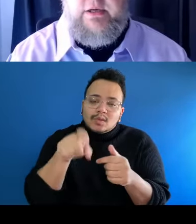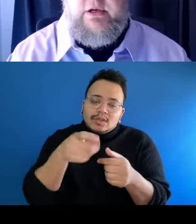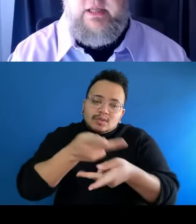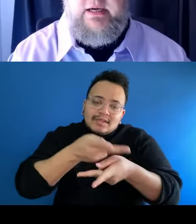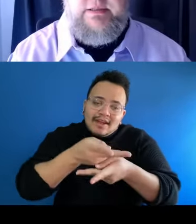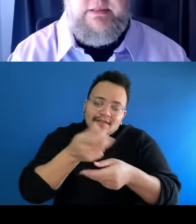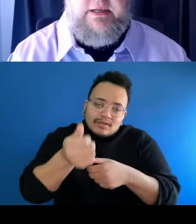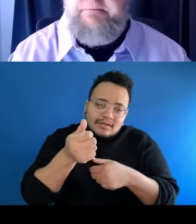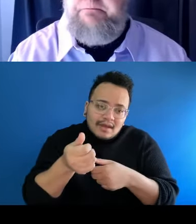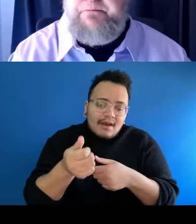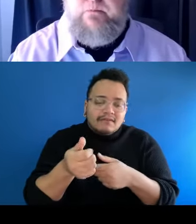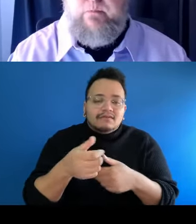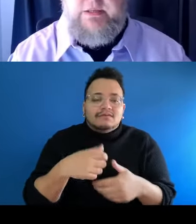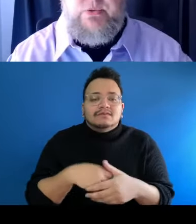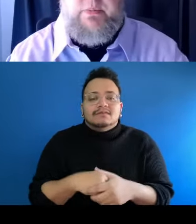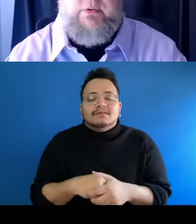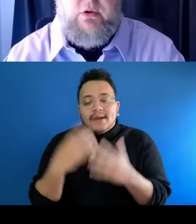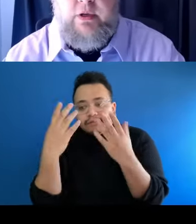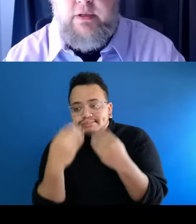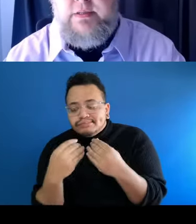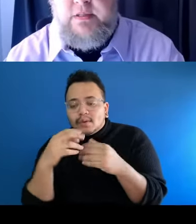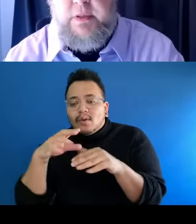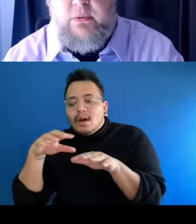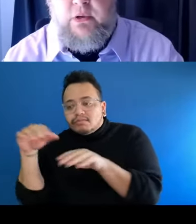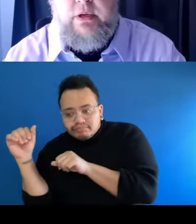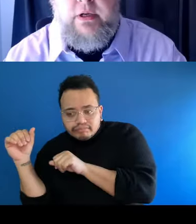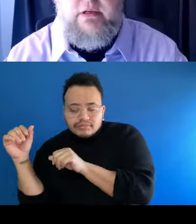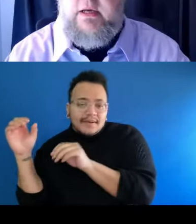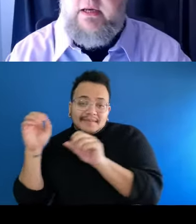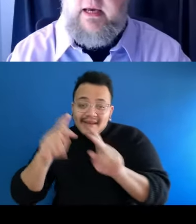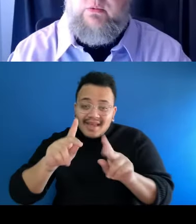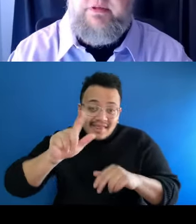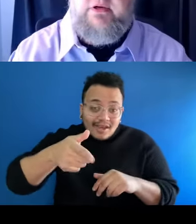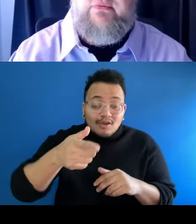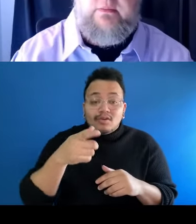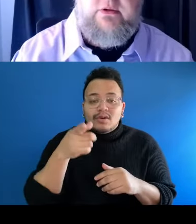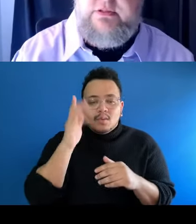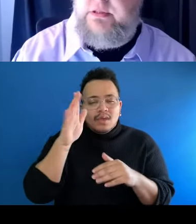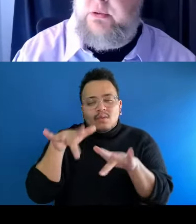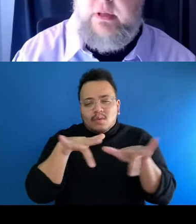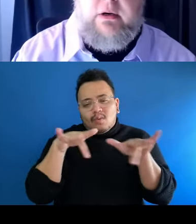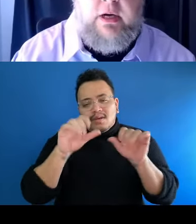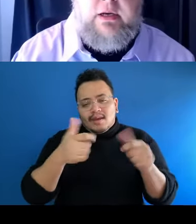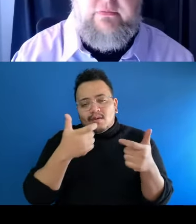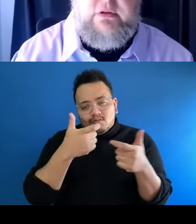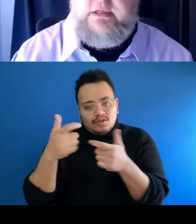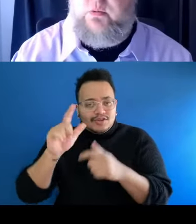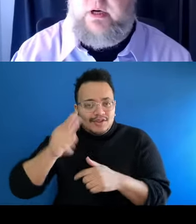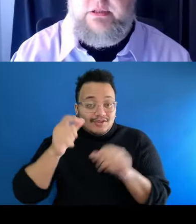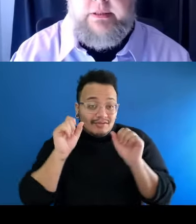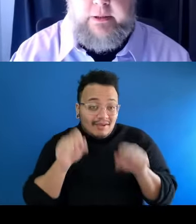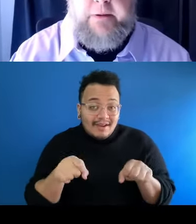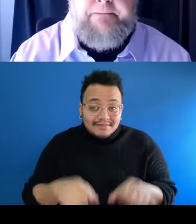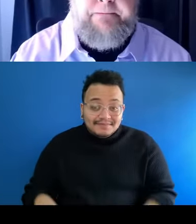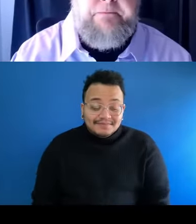and know that this will be recorded. This is being recorded and will be available to you later on if you'd like to watch it later.